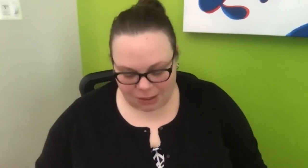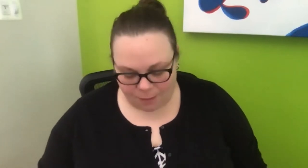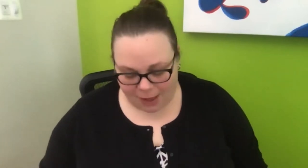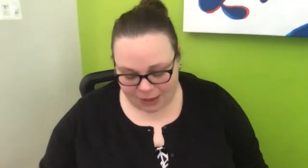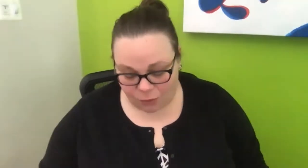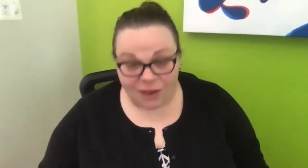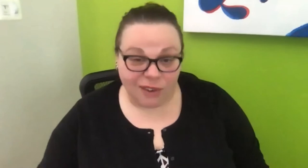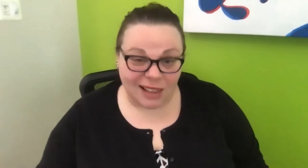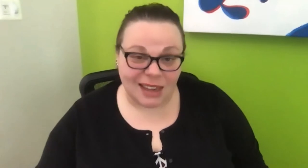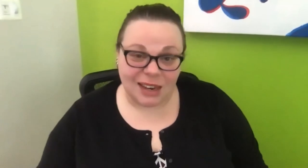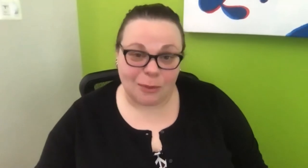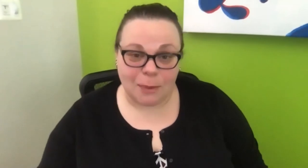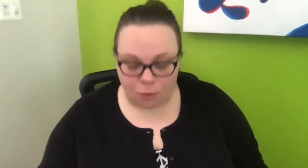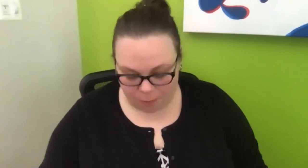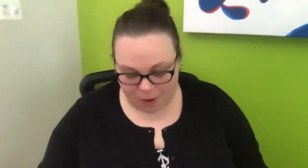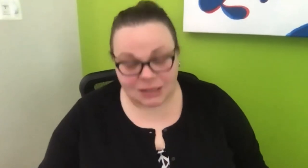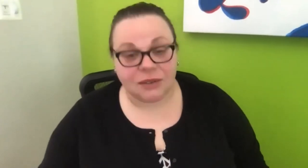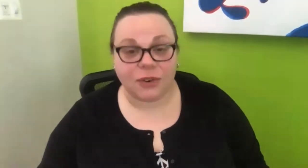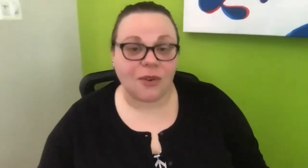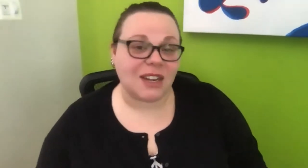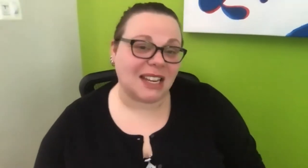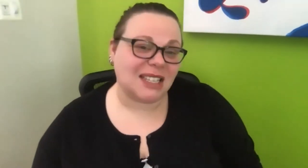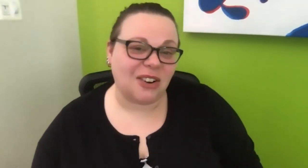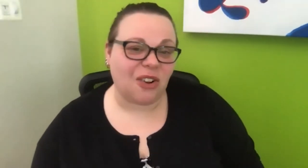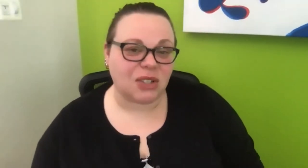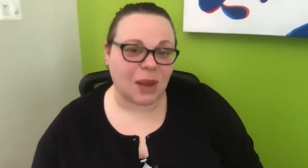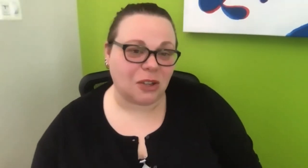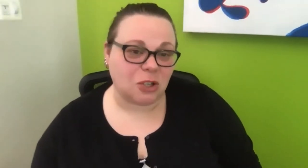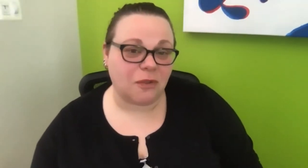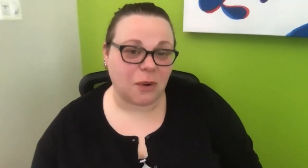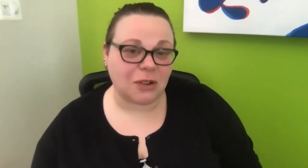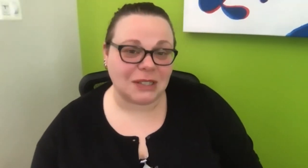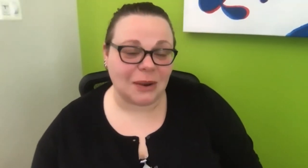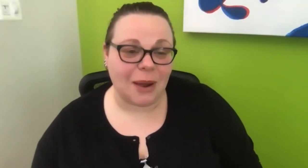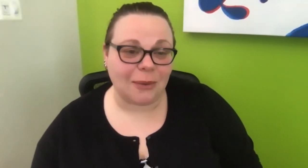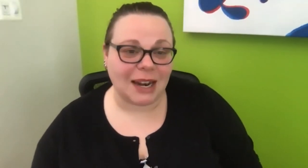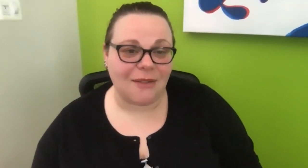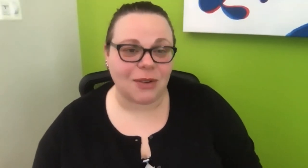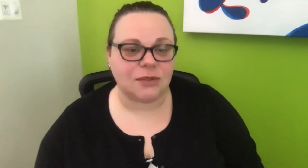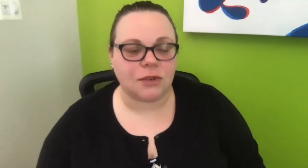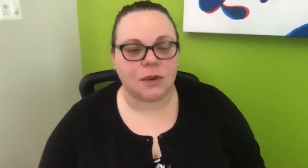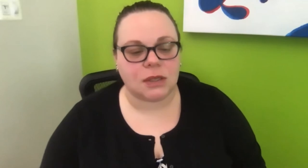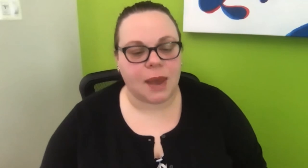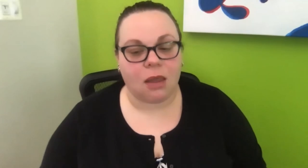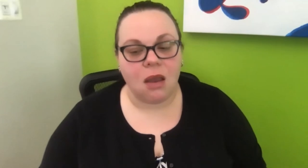And, quite frankly, you know, people who are positive for COVID-19 are also eligible voters, so how are we going to have those folks vote, as well?